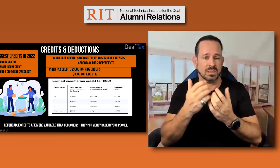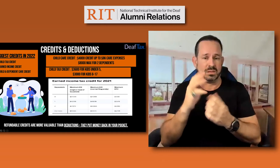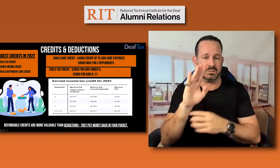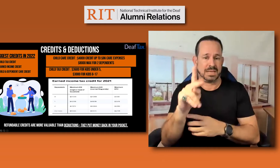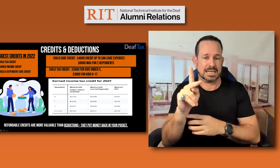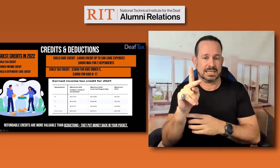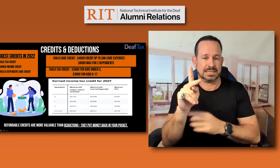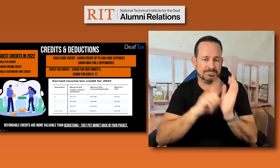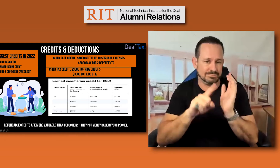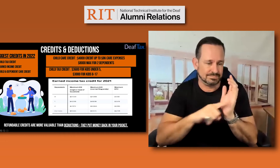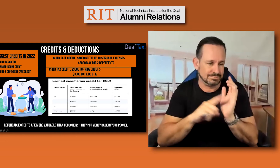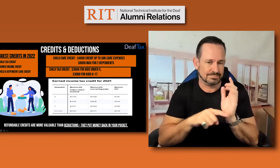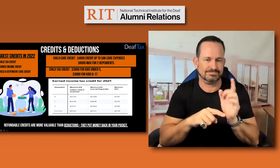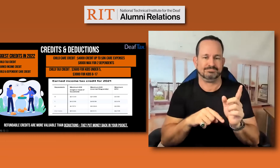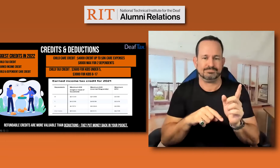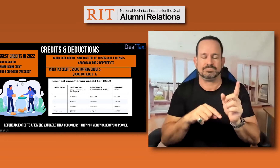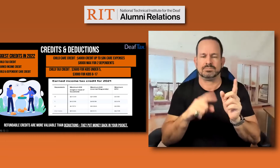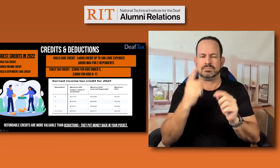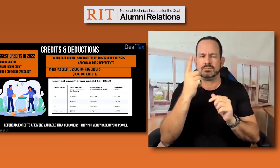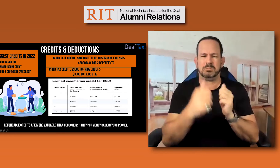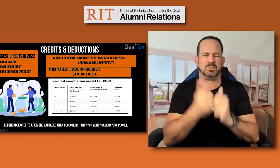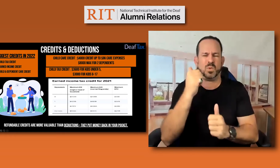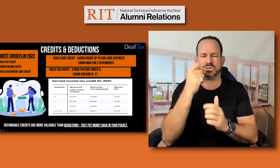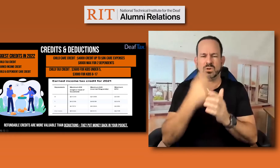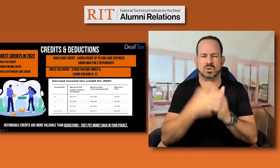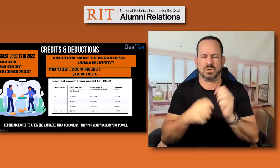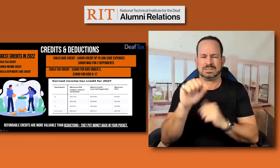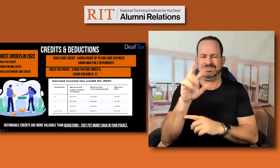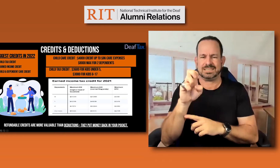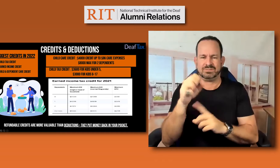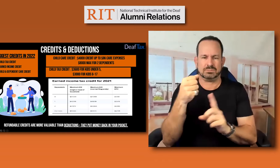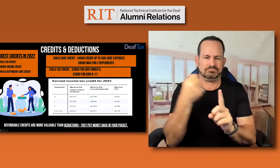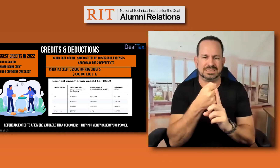With research led by the World Bank,